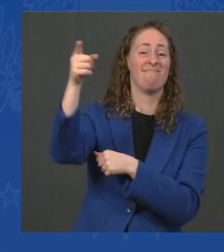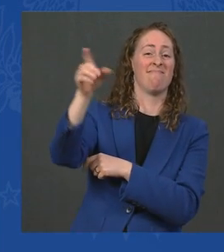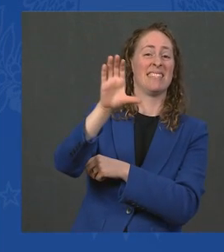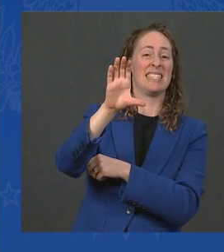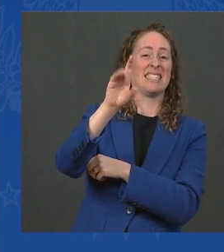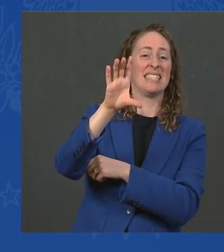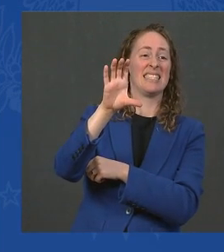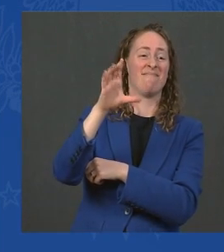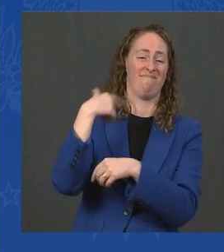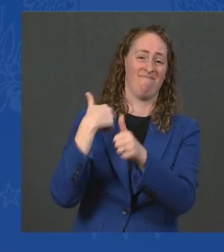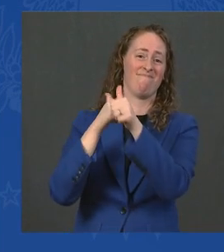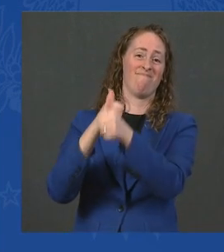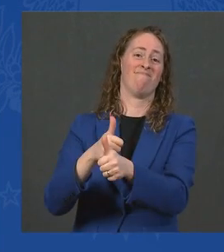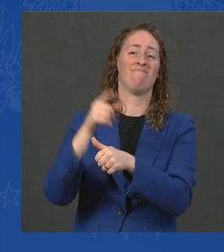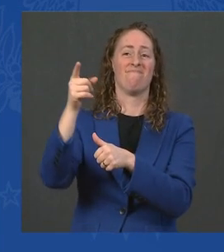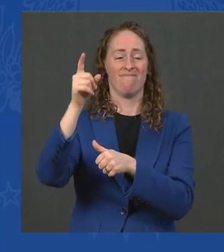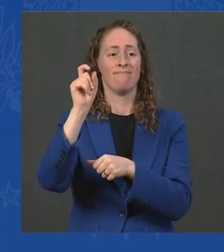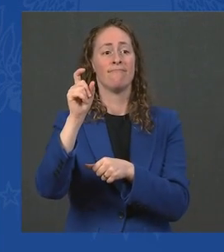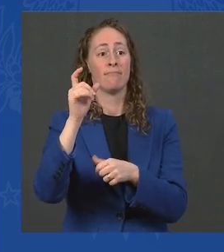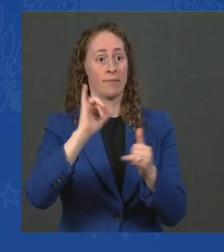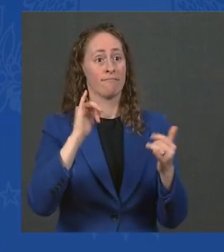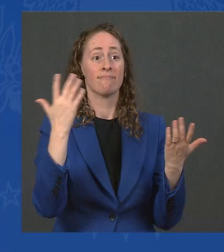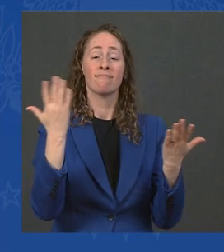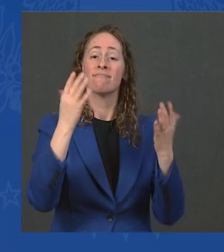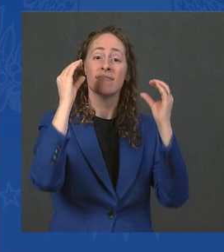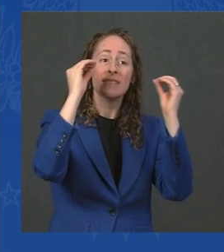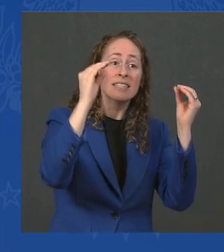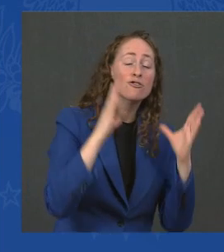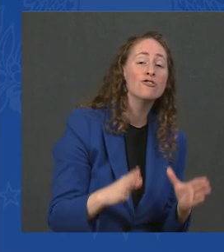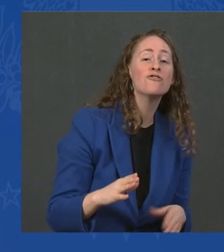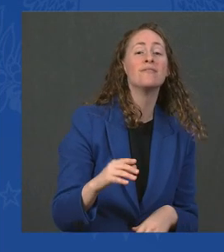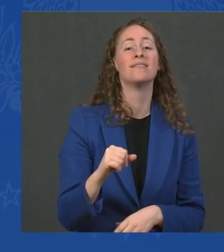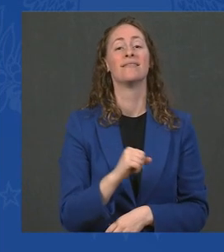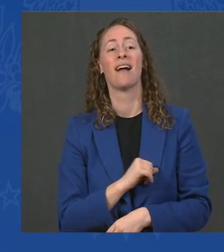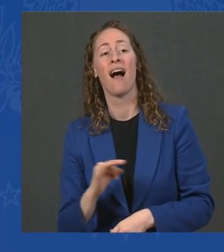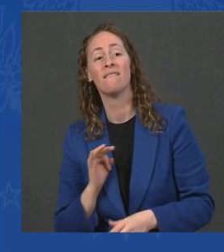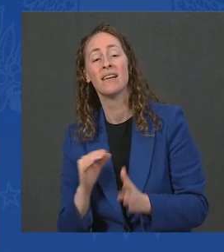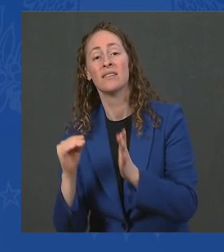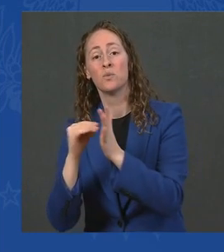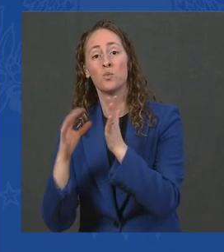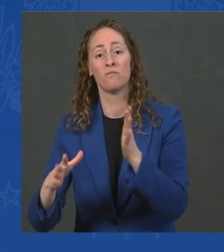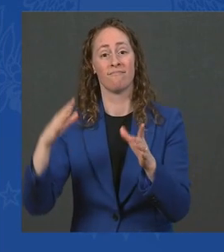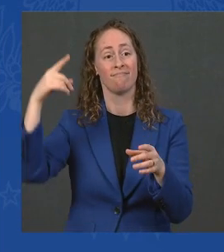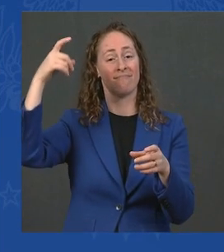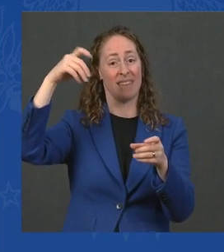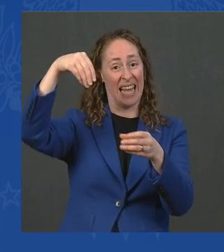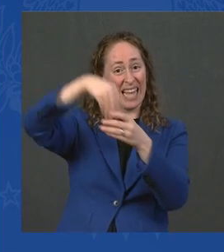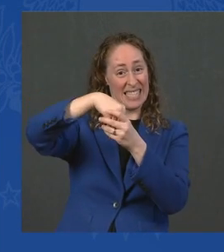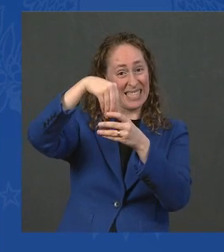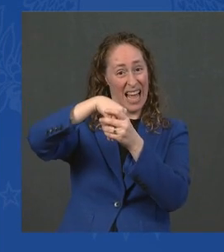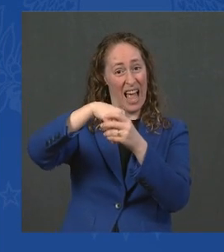teachers, staff, students -- should be masked while indoors. To all the school officials trying to do the right thing